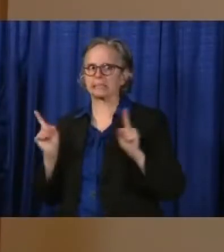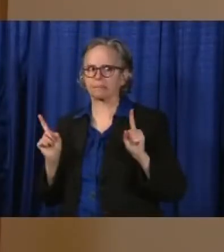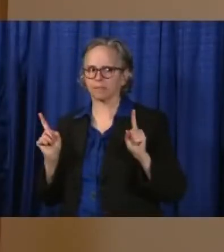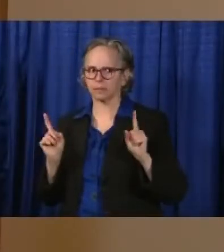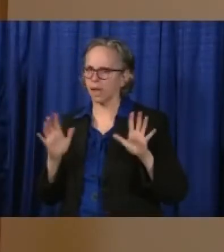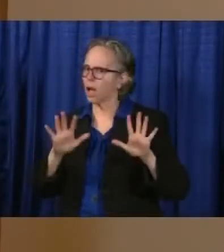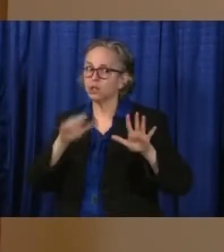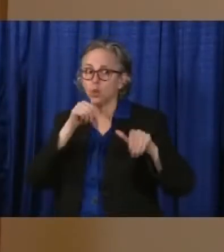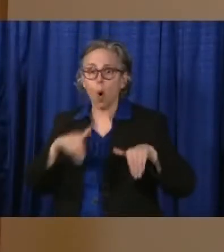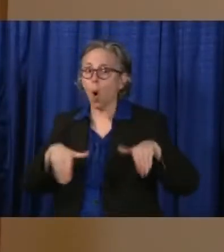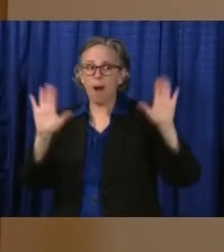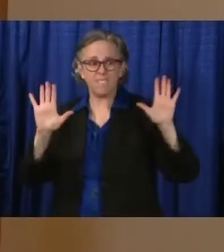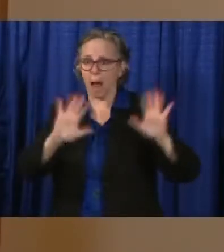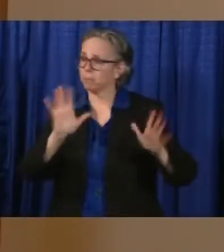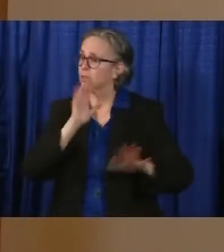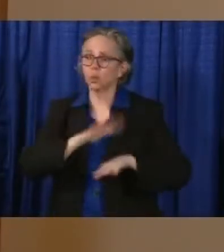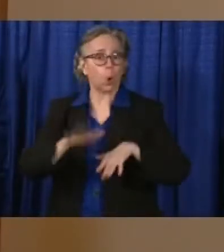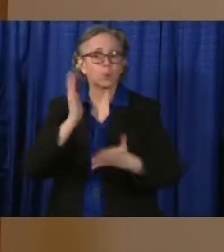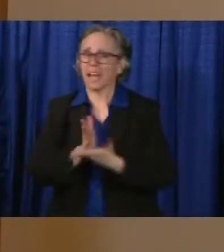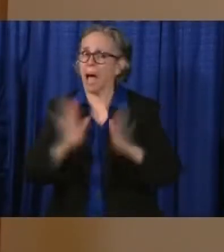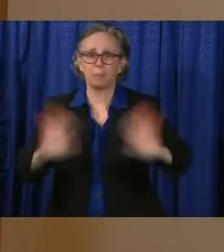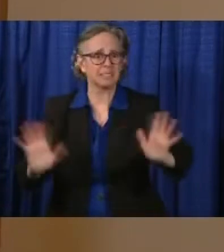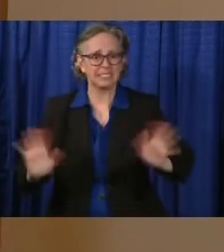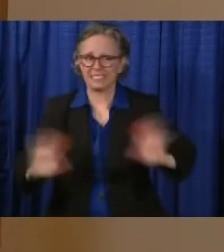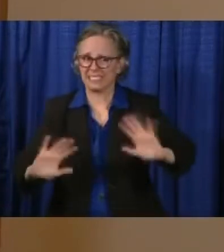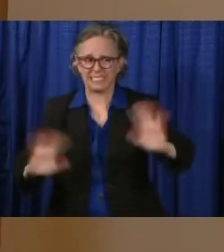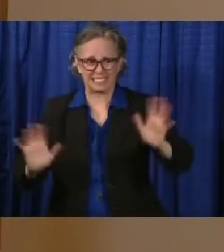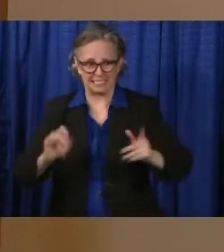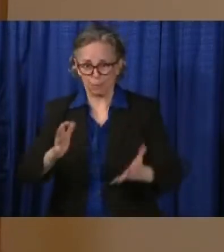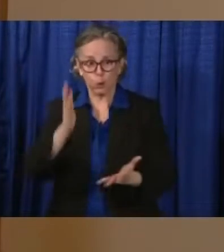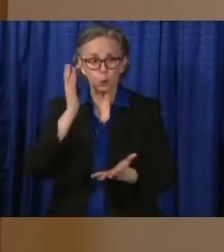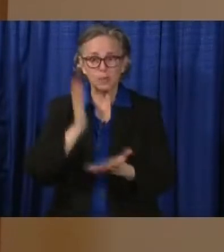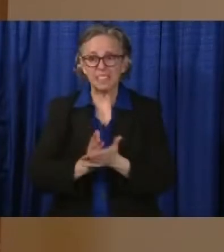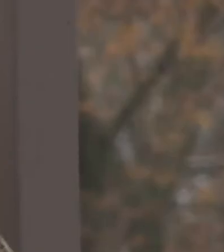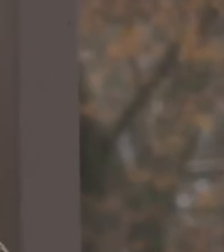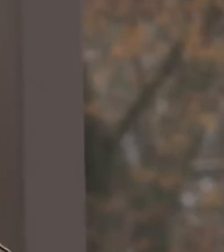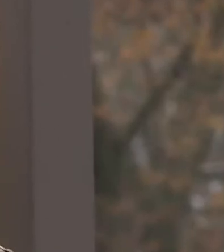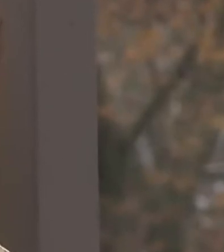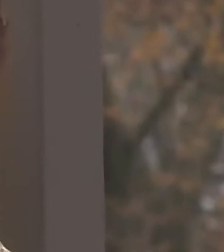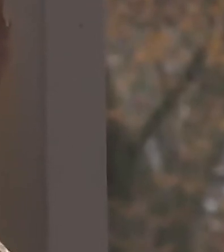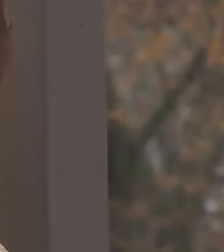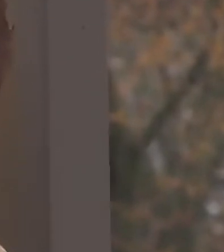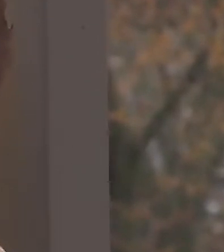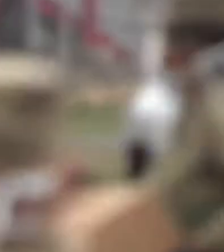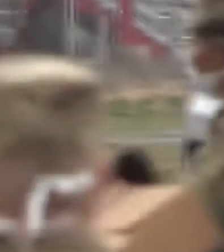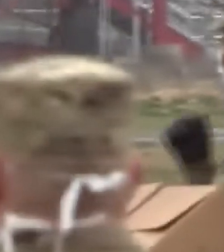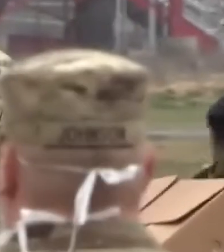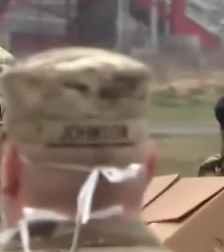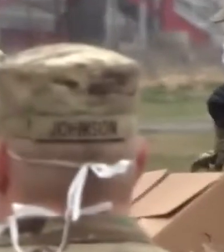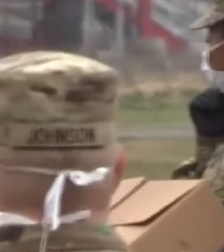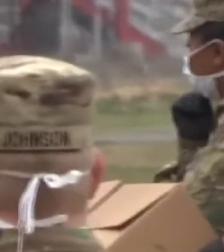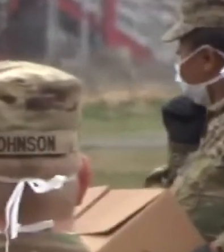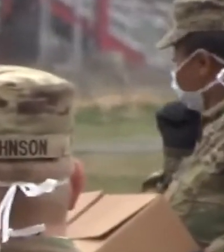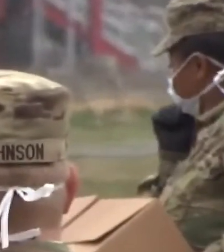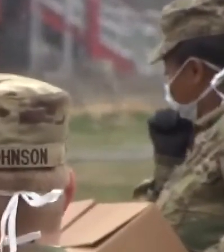SECOND WE LET UP, IT UNRAVELS. AND WE WILL NEED TREMENDOUSLY MORE HOSPITAL CAPACITY."THE